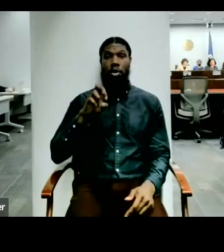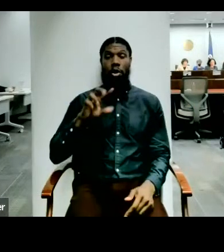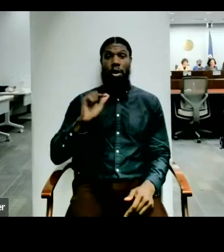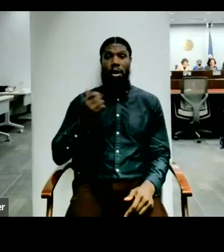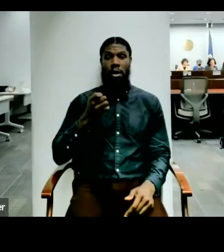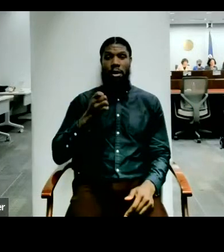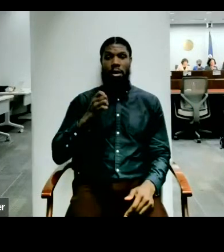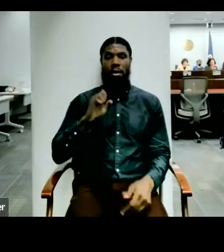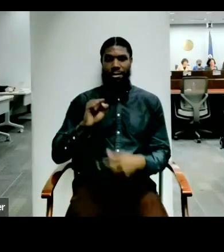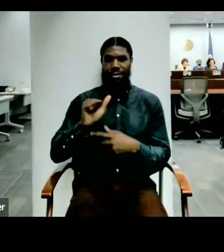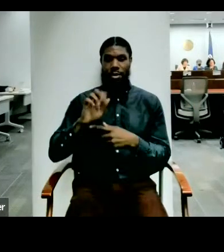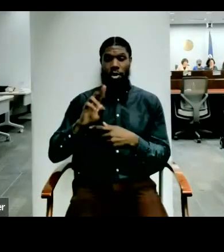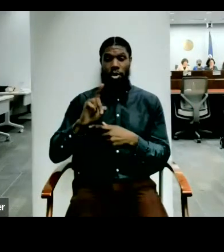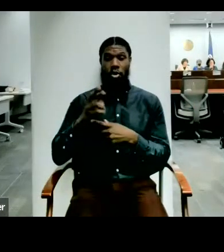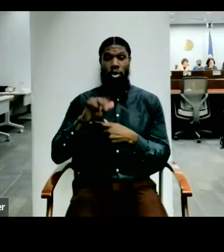Commissioner Lucas